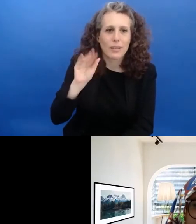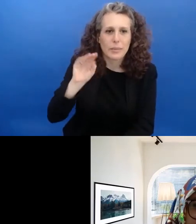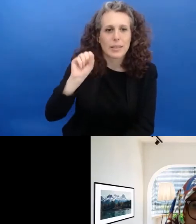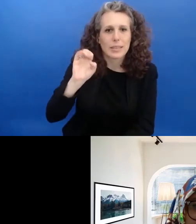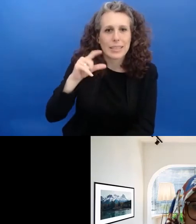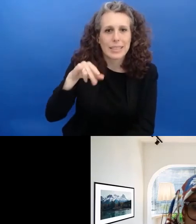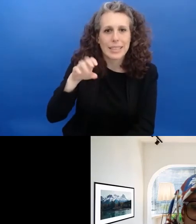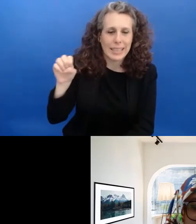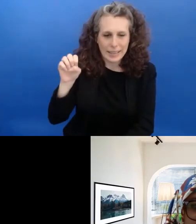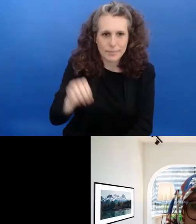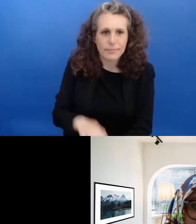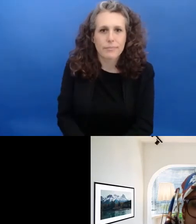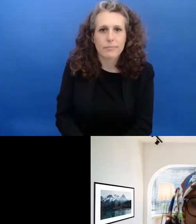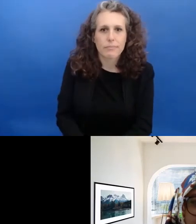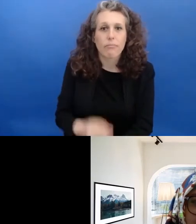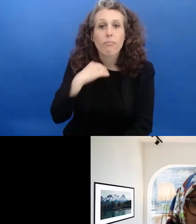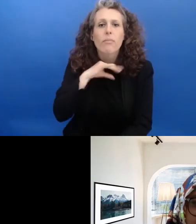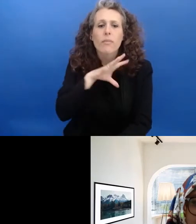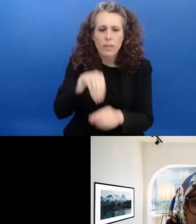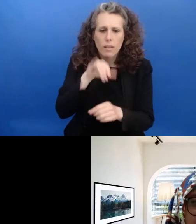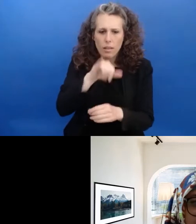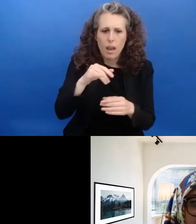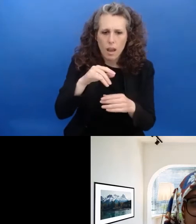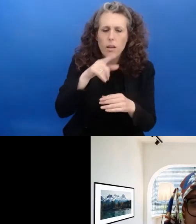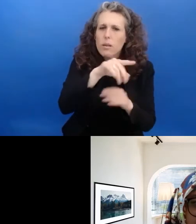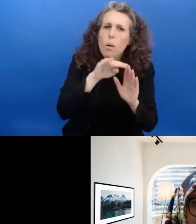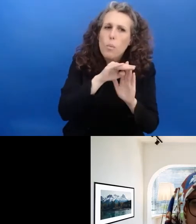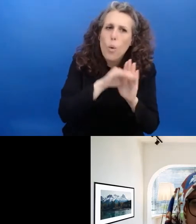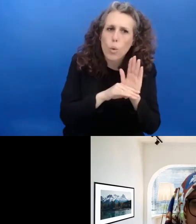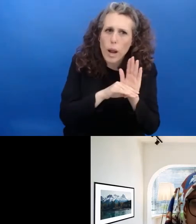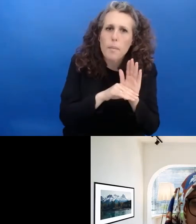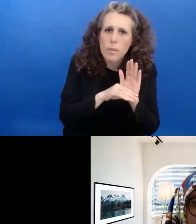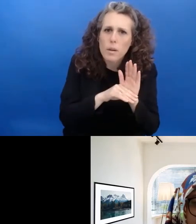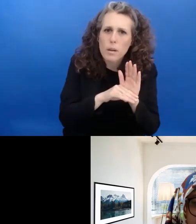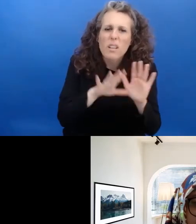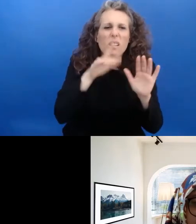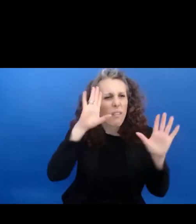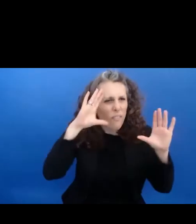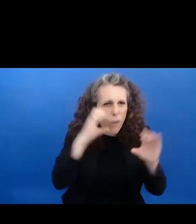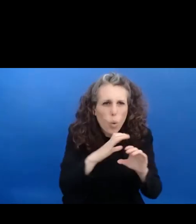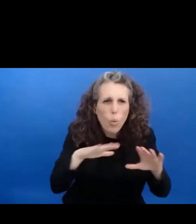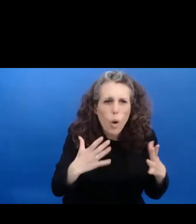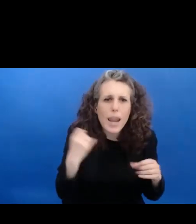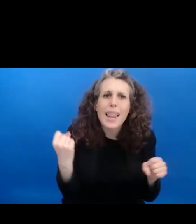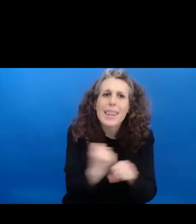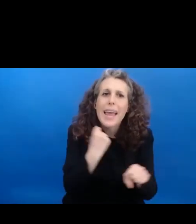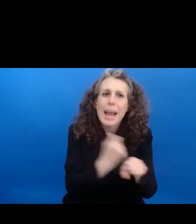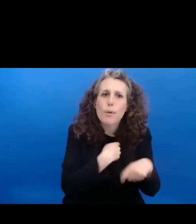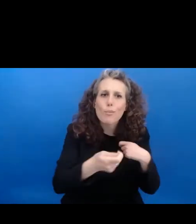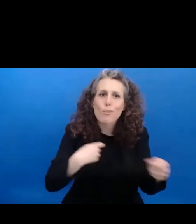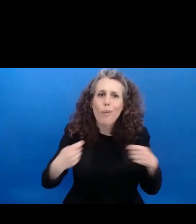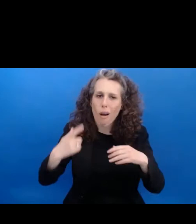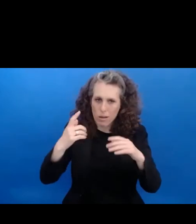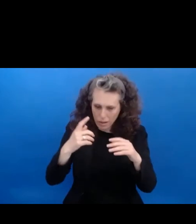works which focuses on how labour market systems can be more inclusive of persons with disabilities